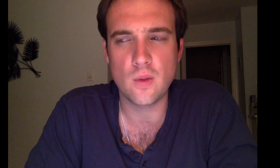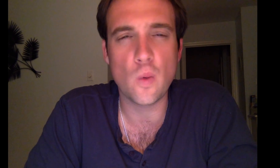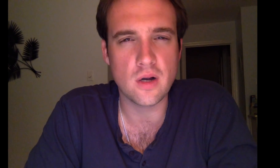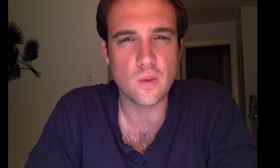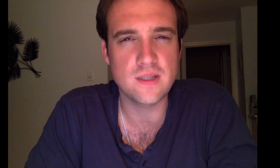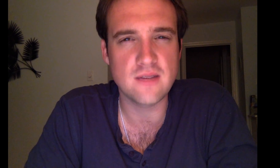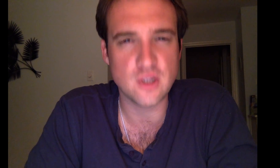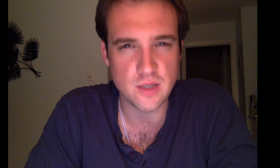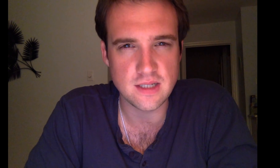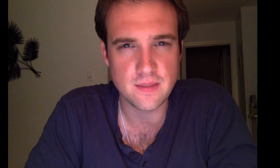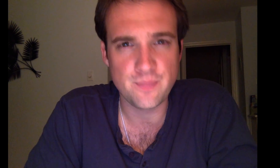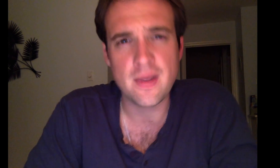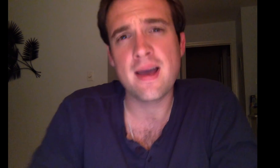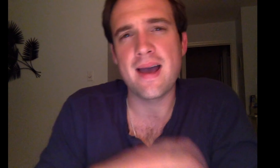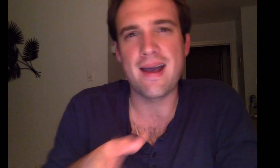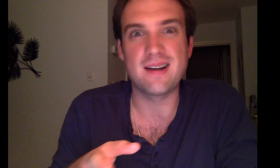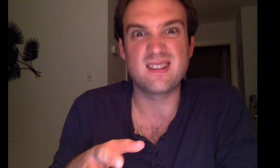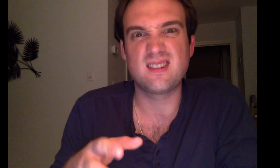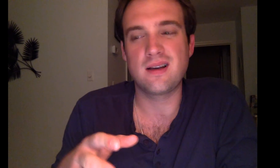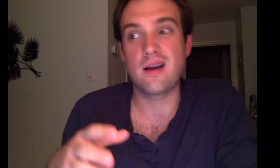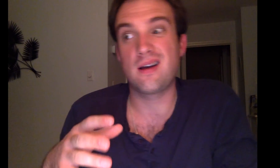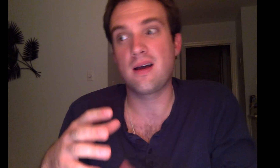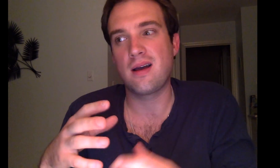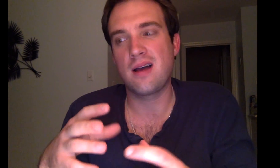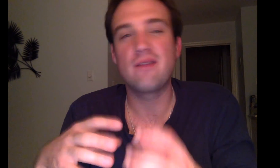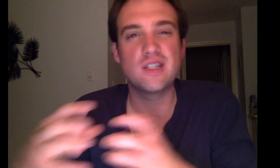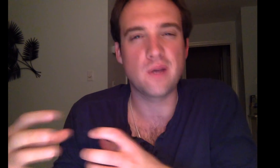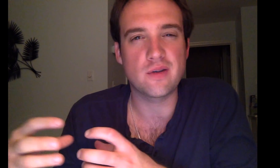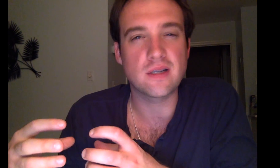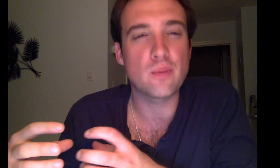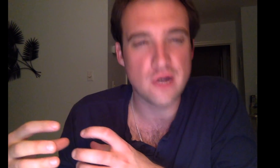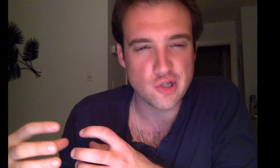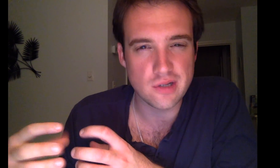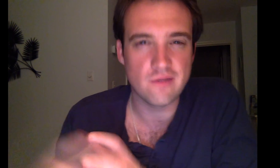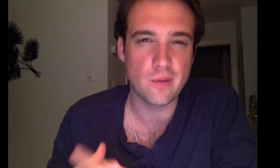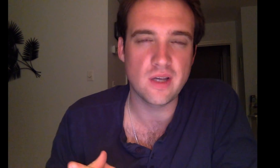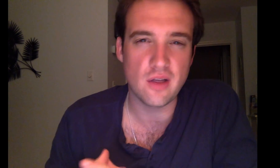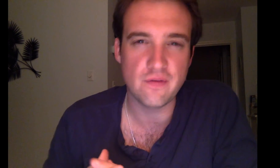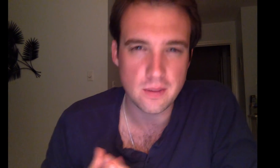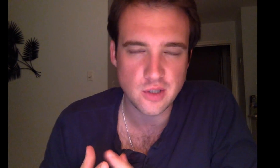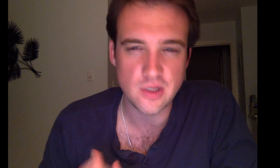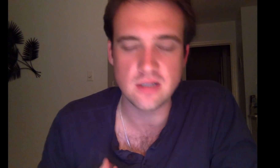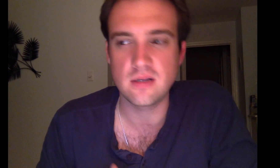work with deaf students, and I've experienced oppression from the other film students.